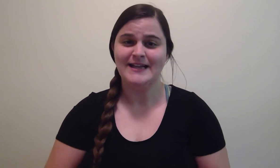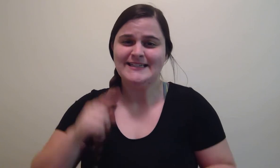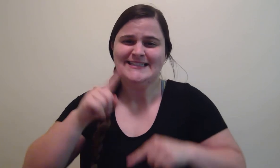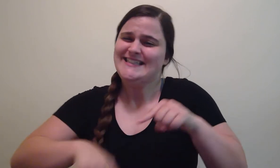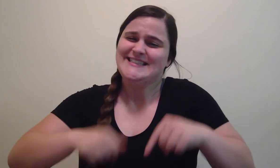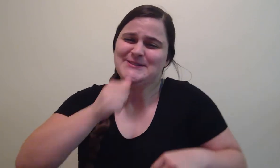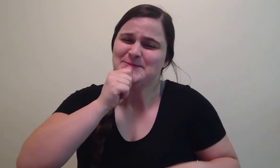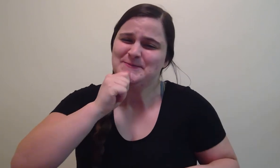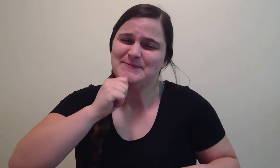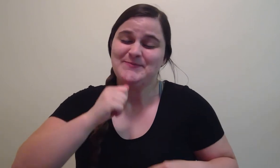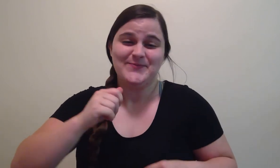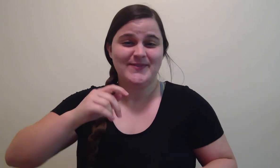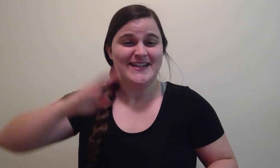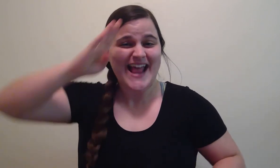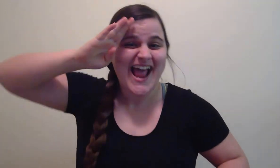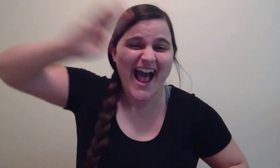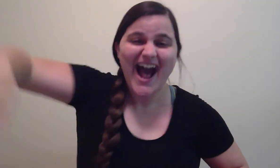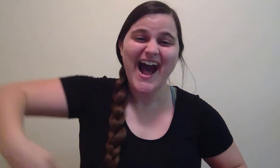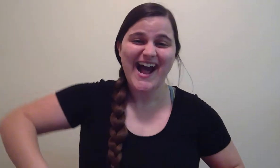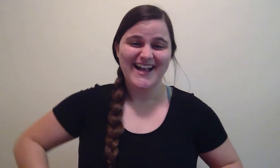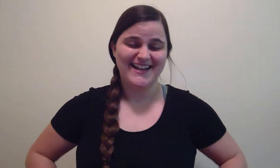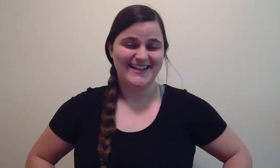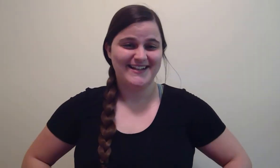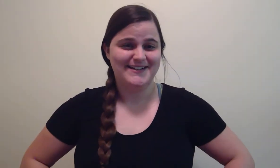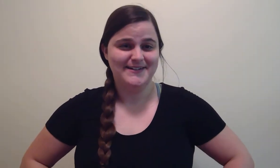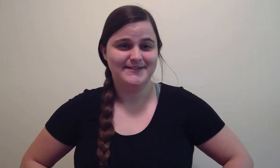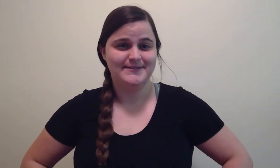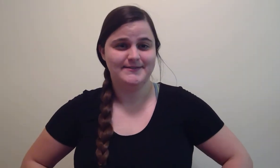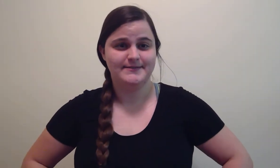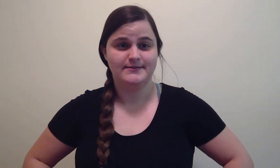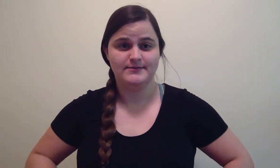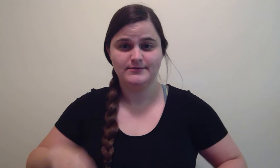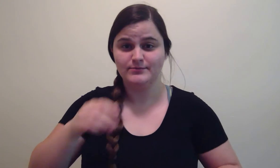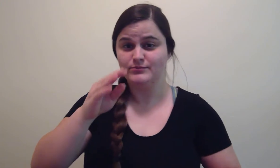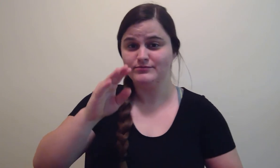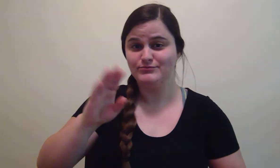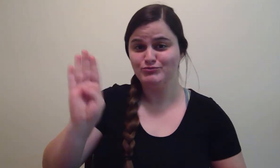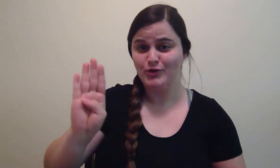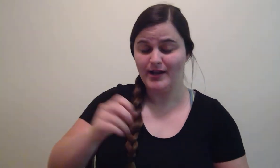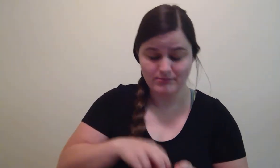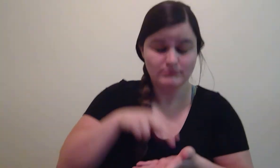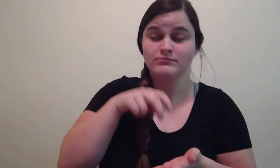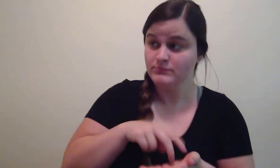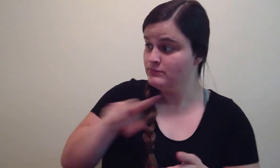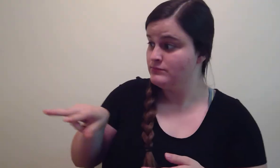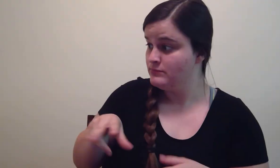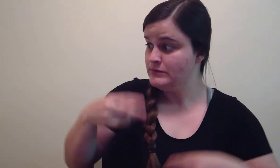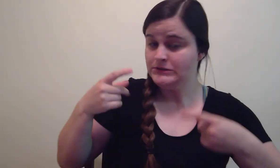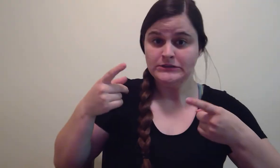When I couldn't stand it any longer, I called, "Hi!" into the van, which made Bryce jump.